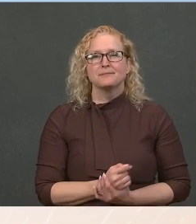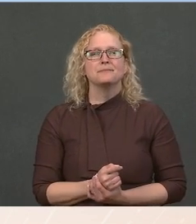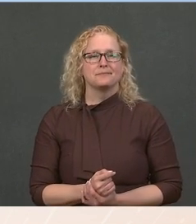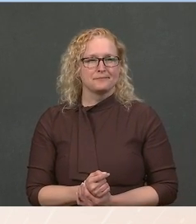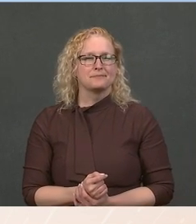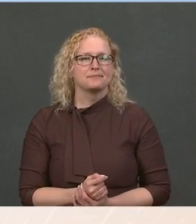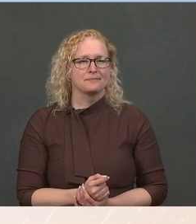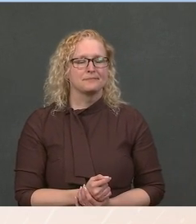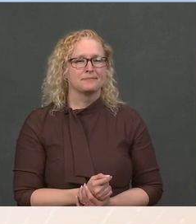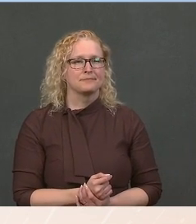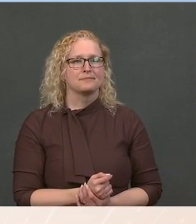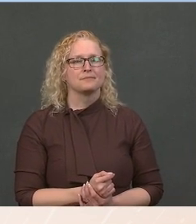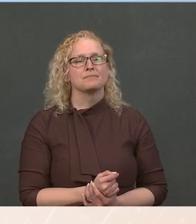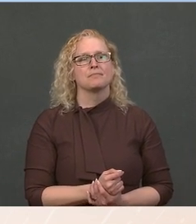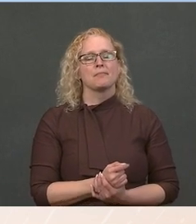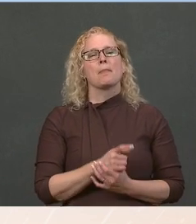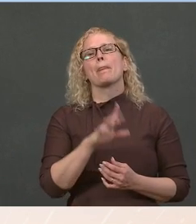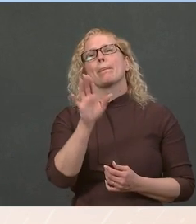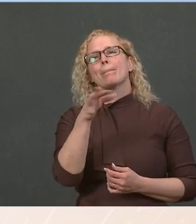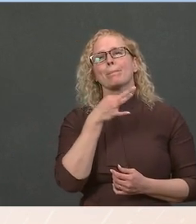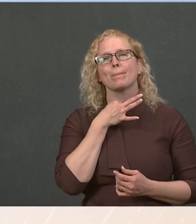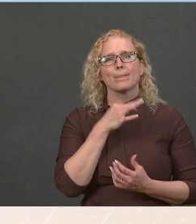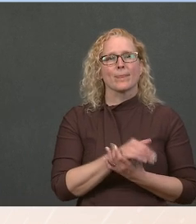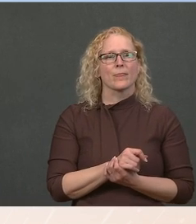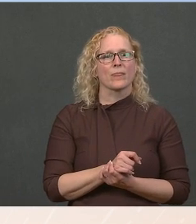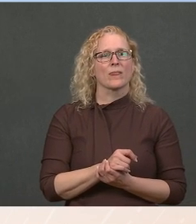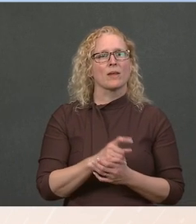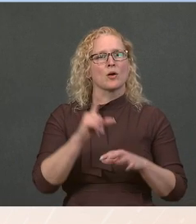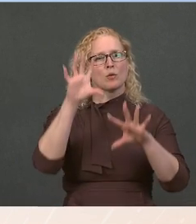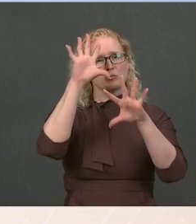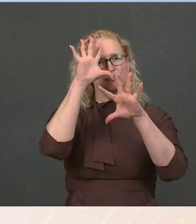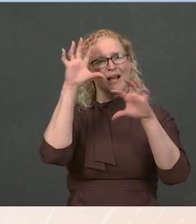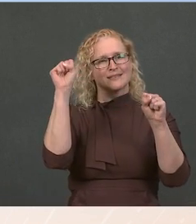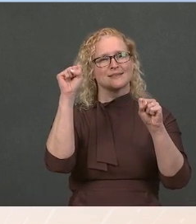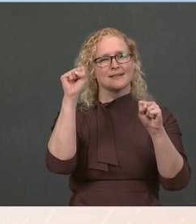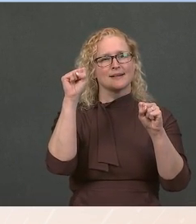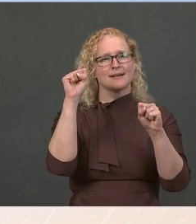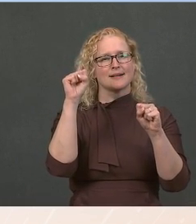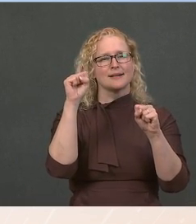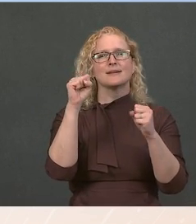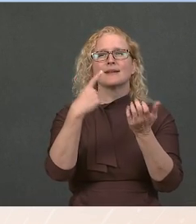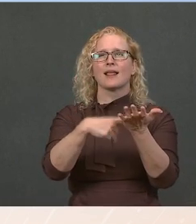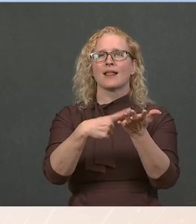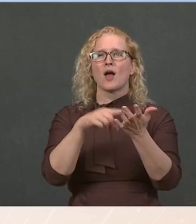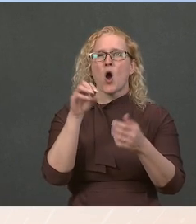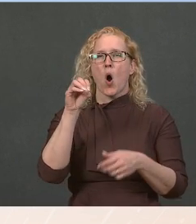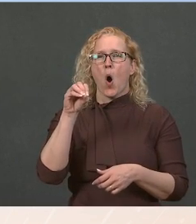Plus is not willing to increase the supply. Is the President considering tapping the Strategic Petroleum Reserve?